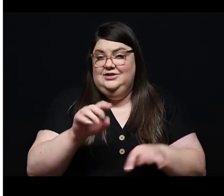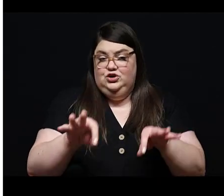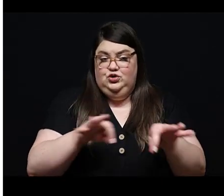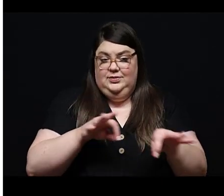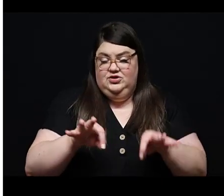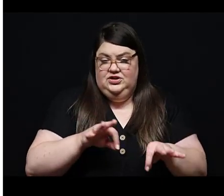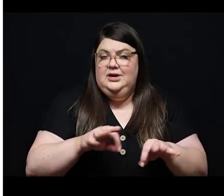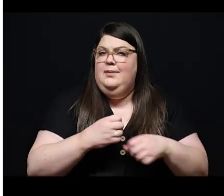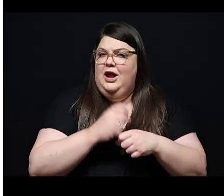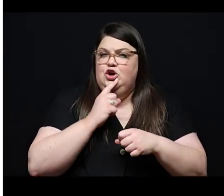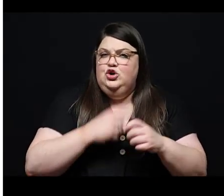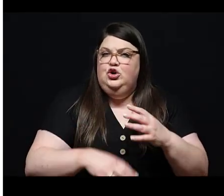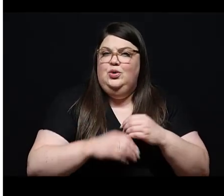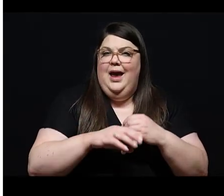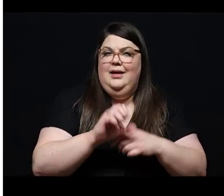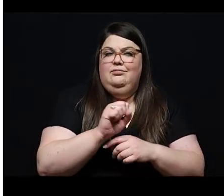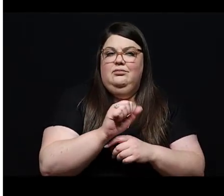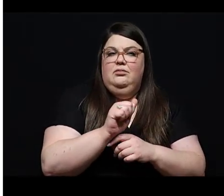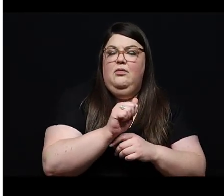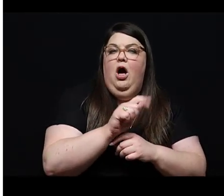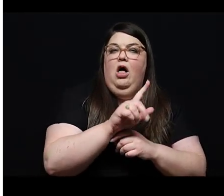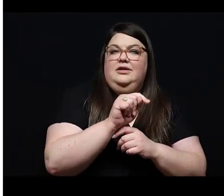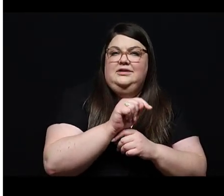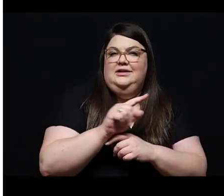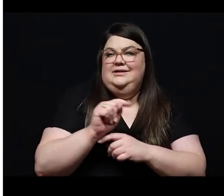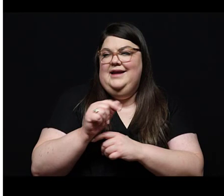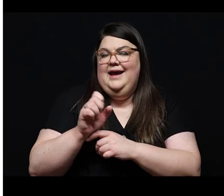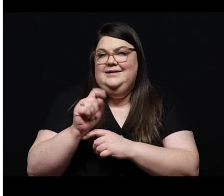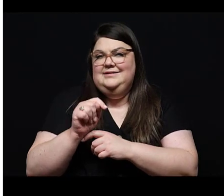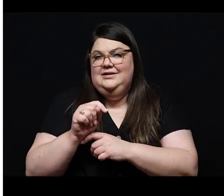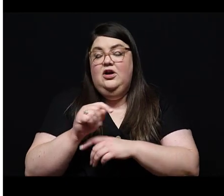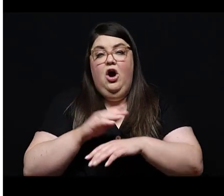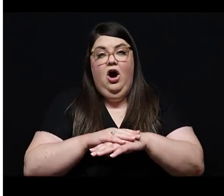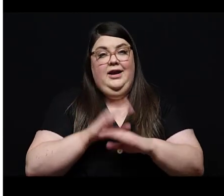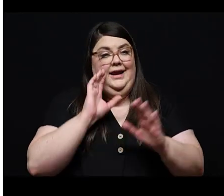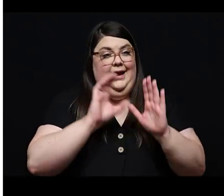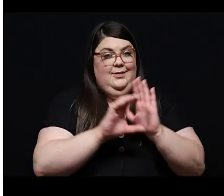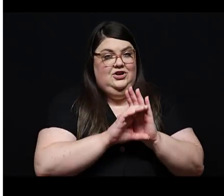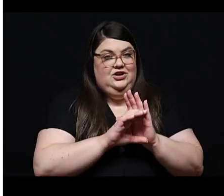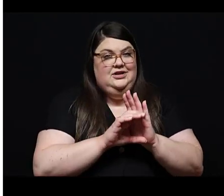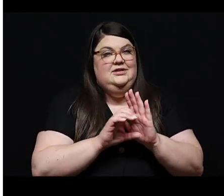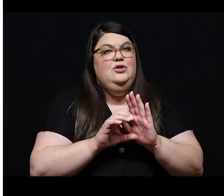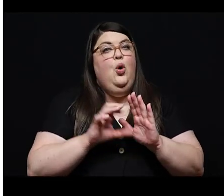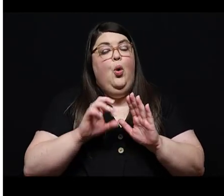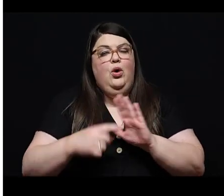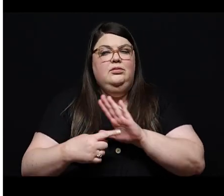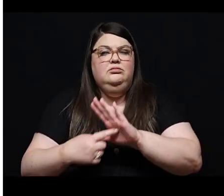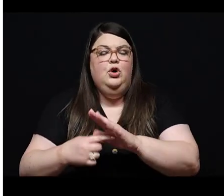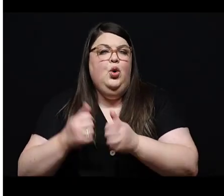or alt text, on images and/or indicate which images are decorative in the document to ensure